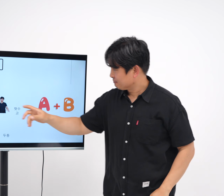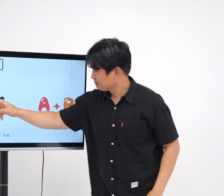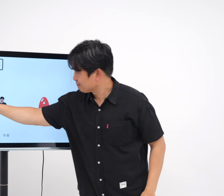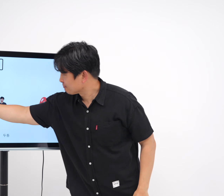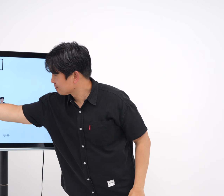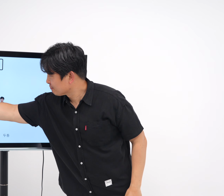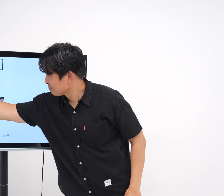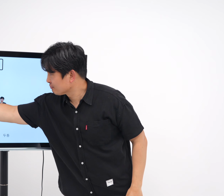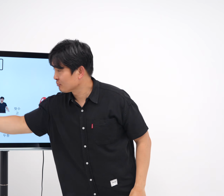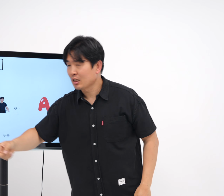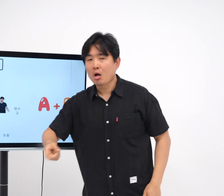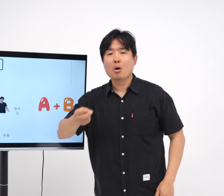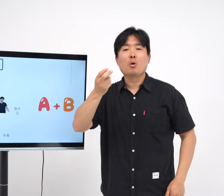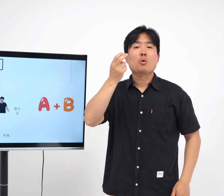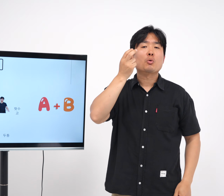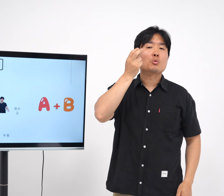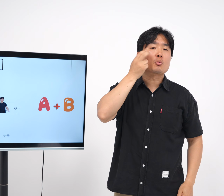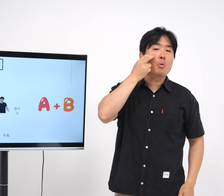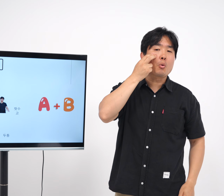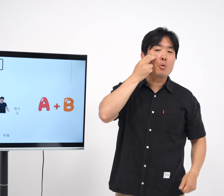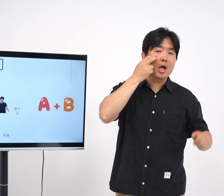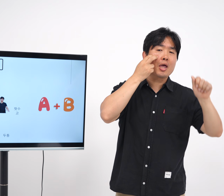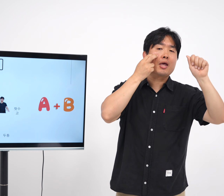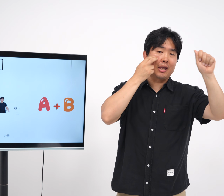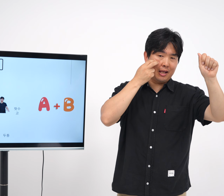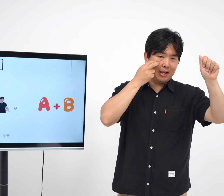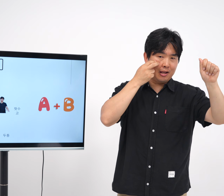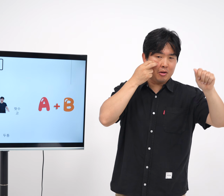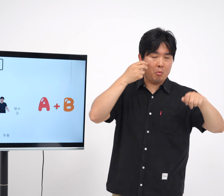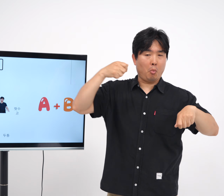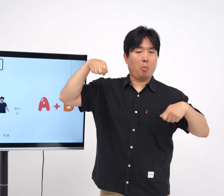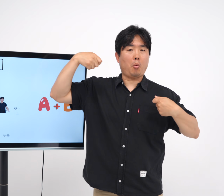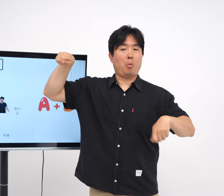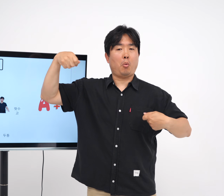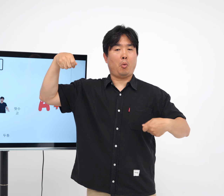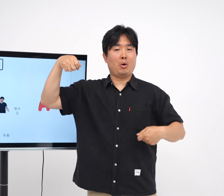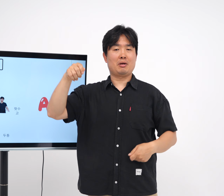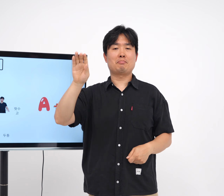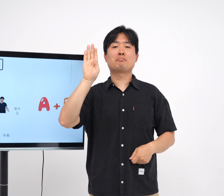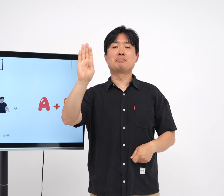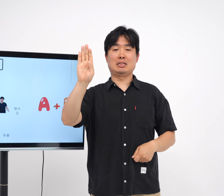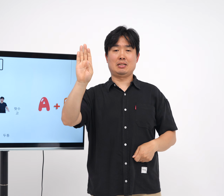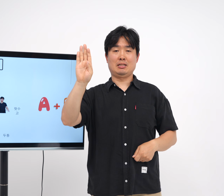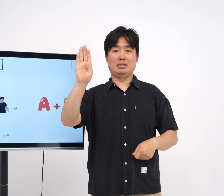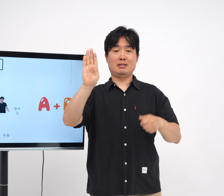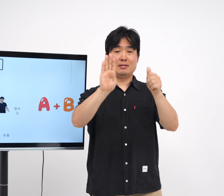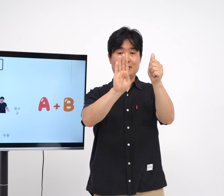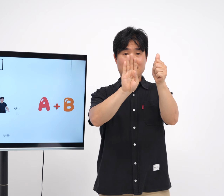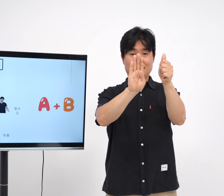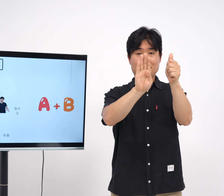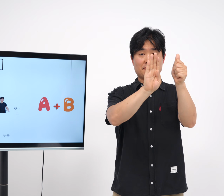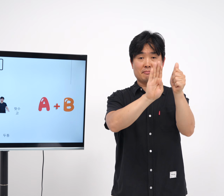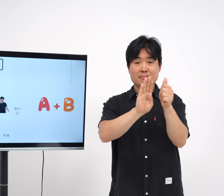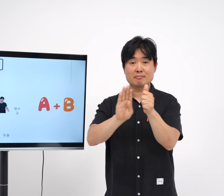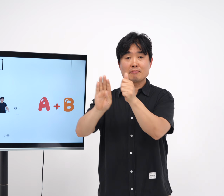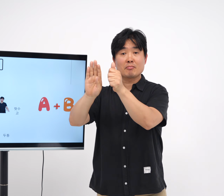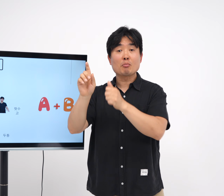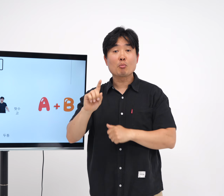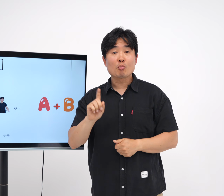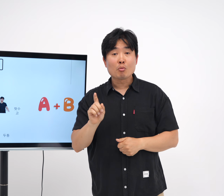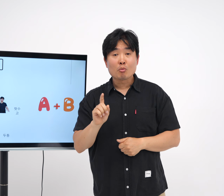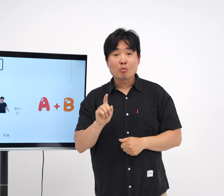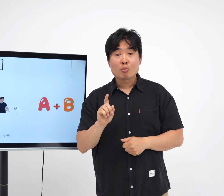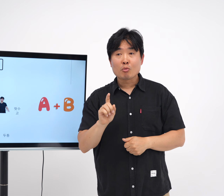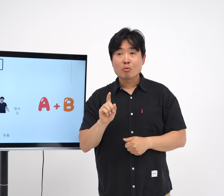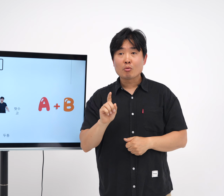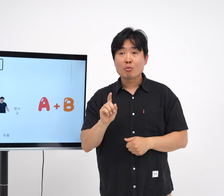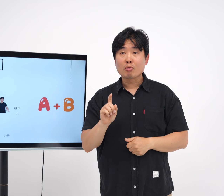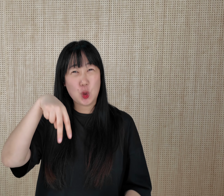Then, what is ~pretend A + do (dance) B?